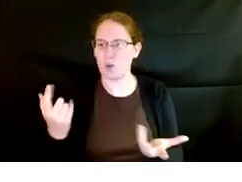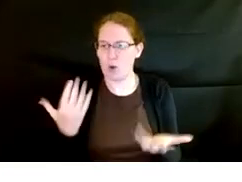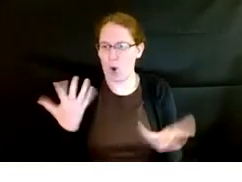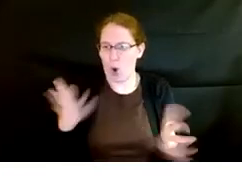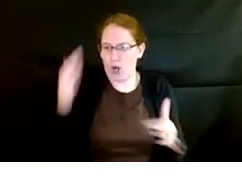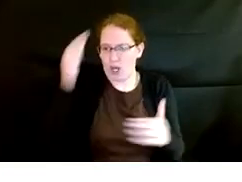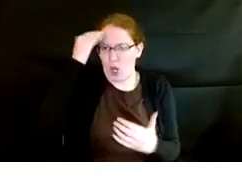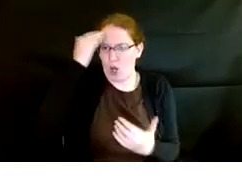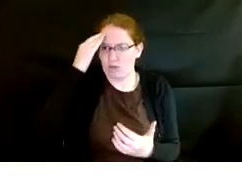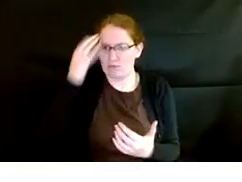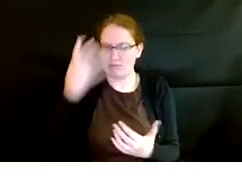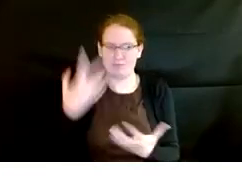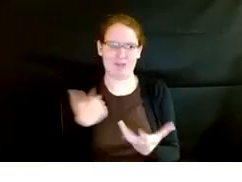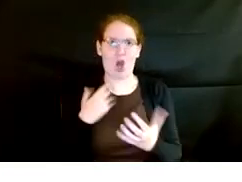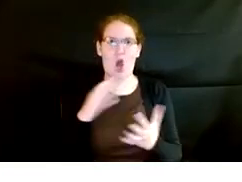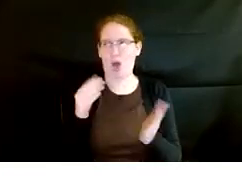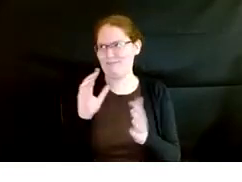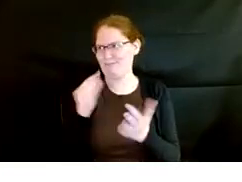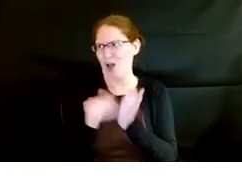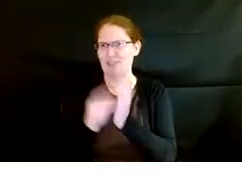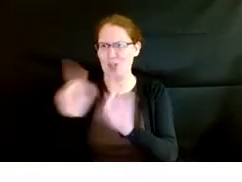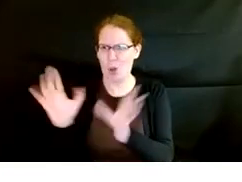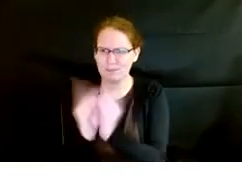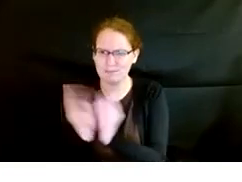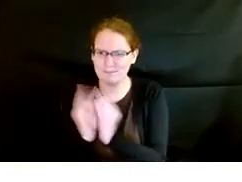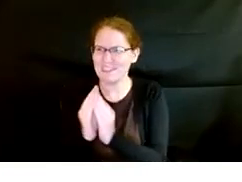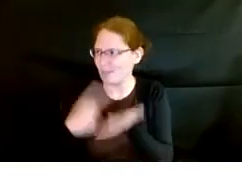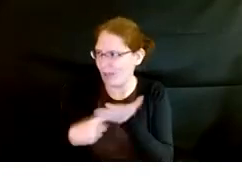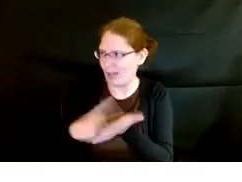frequently and that really helped move this along and move this along quickly